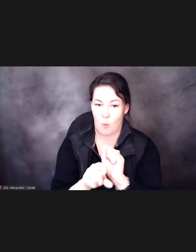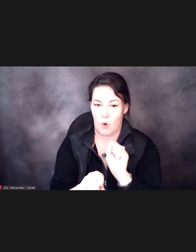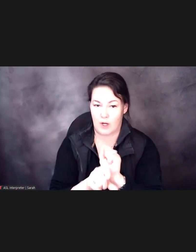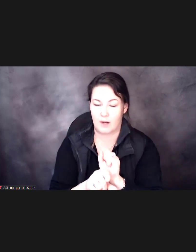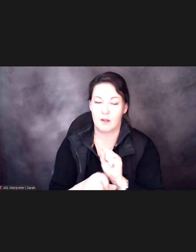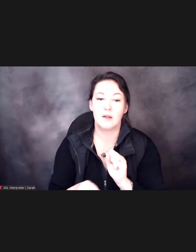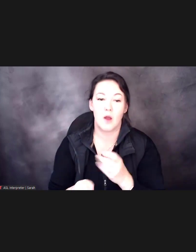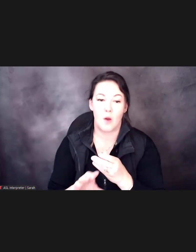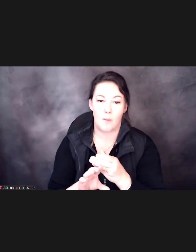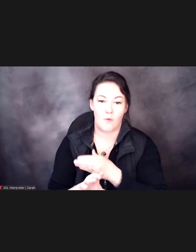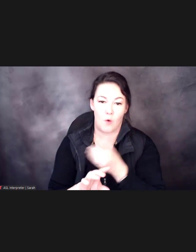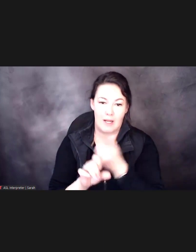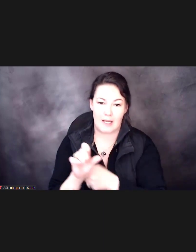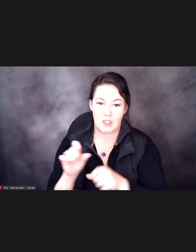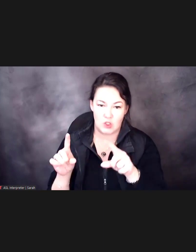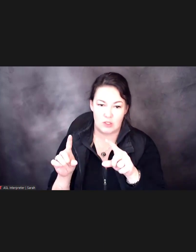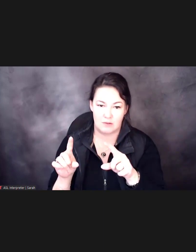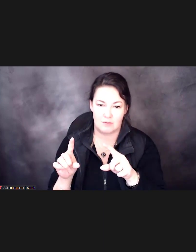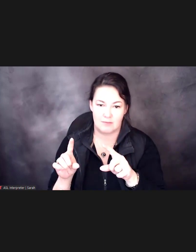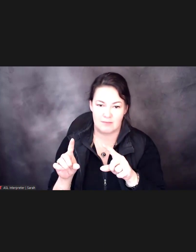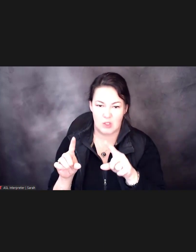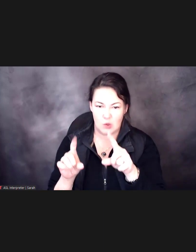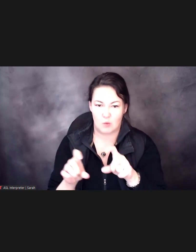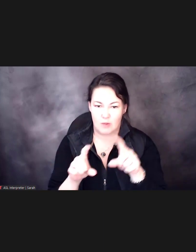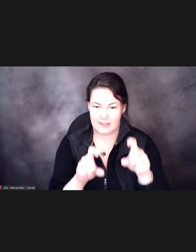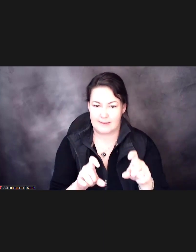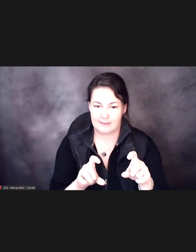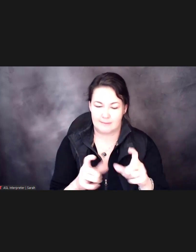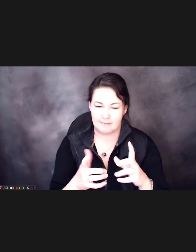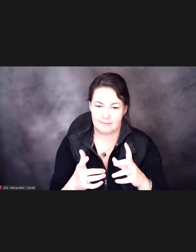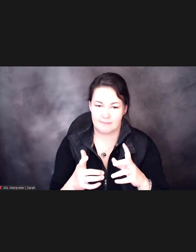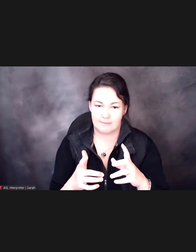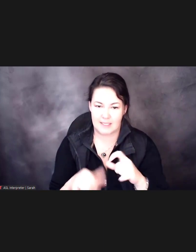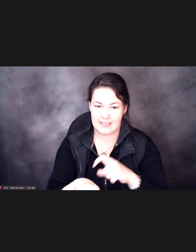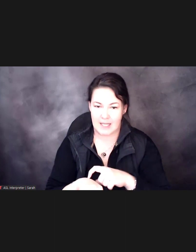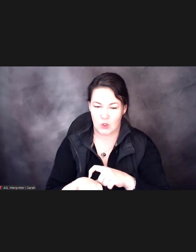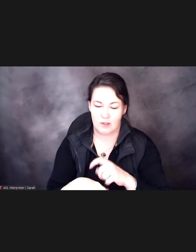working before every screening session, um, and good relationship